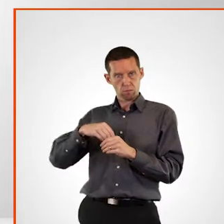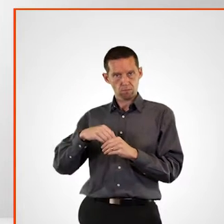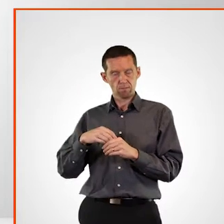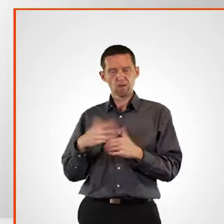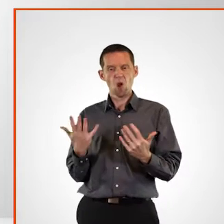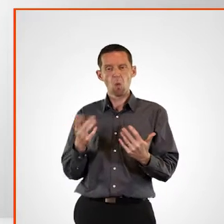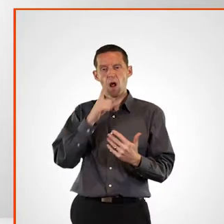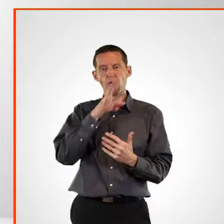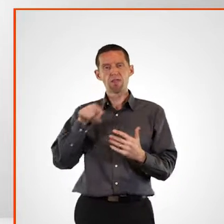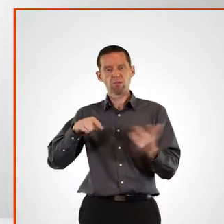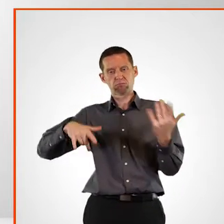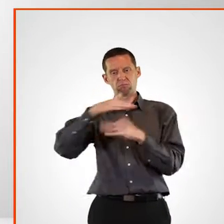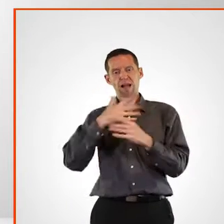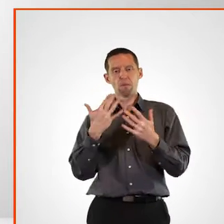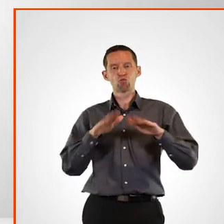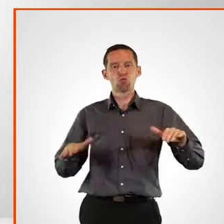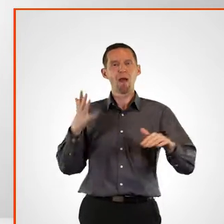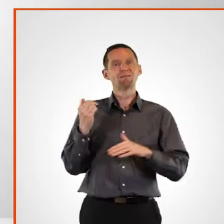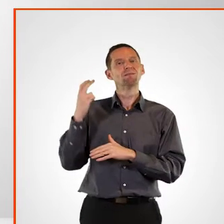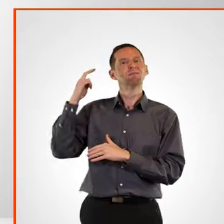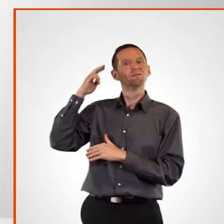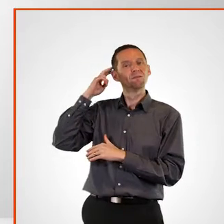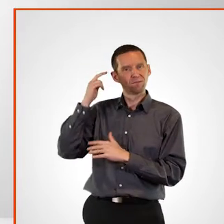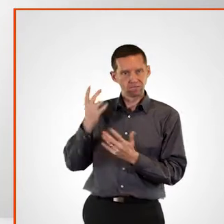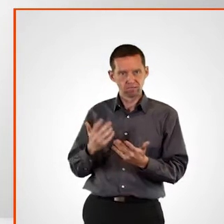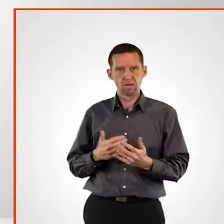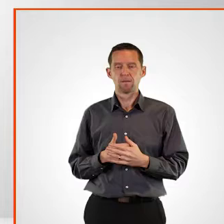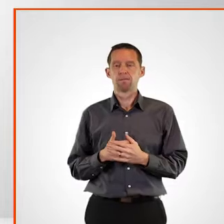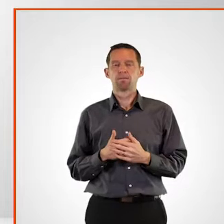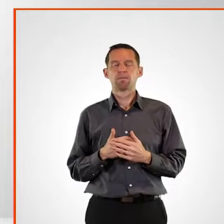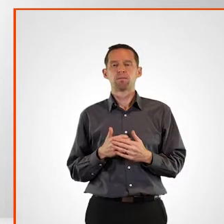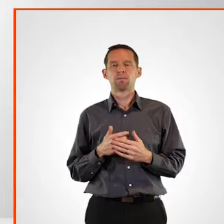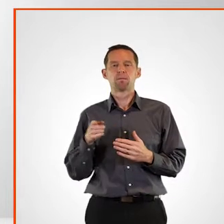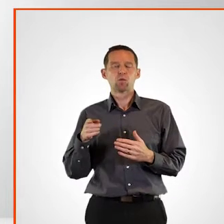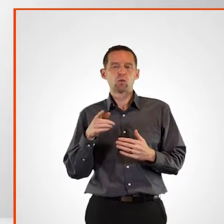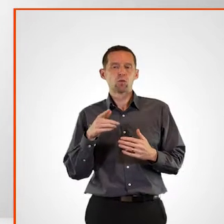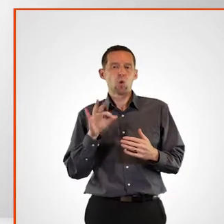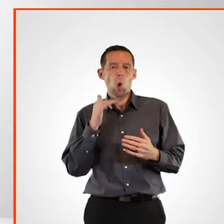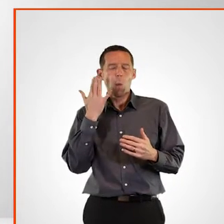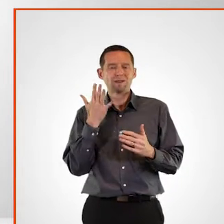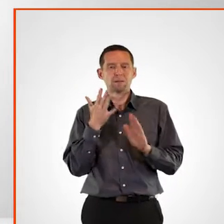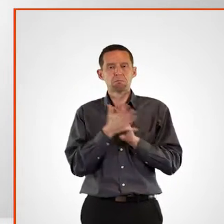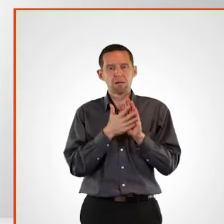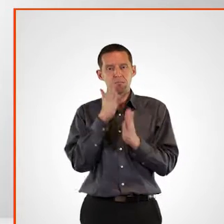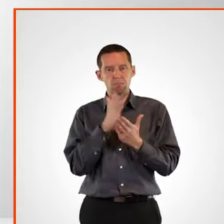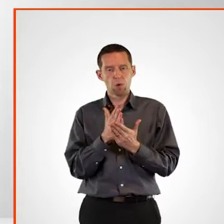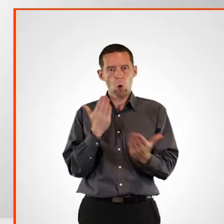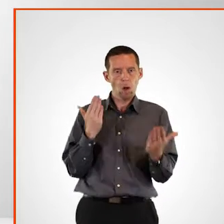I think that happened to be the make-up of the kids with cochlear implant. I don't think that's necessarily reflective all the time of how kids with cochlear implants would compare